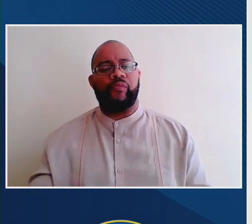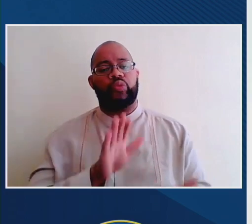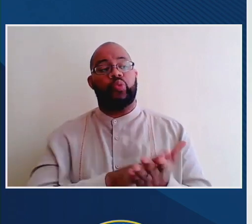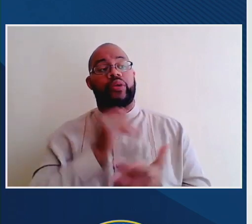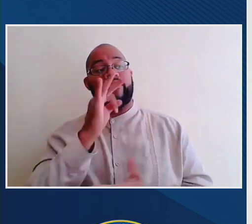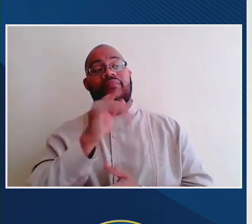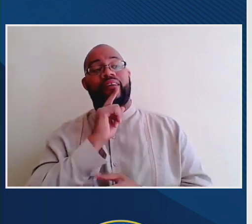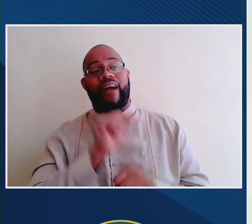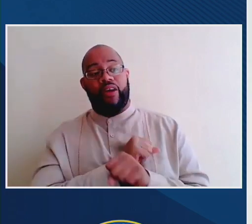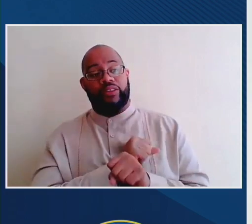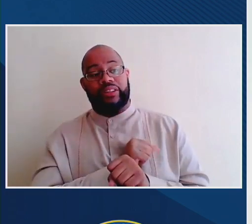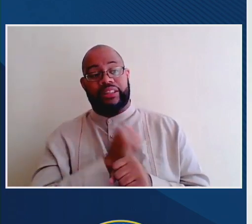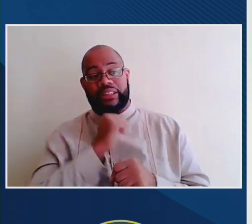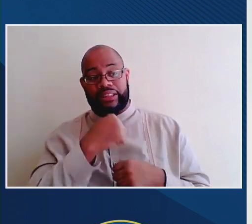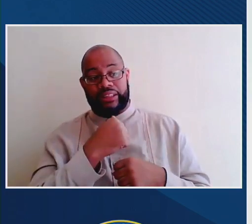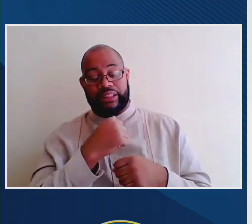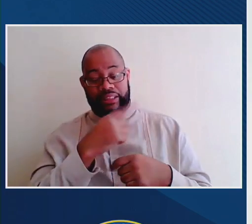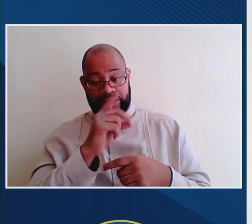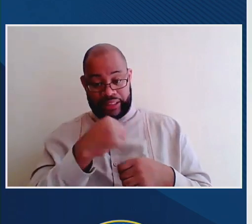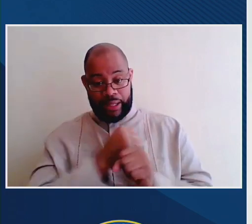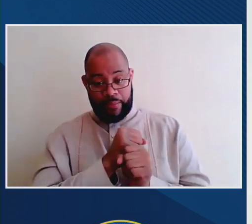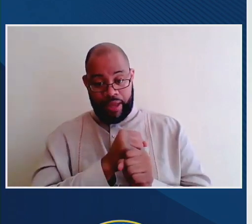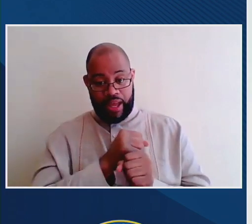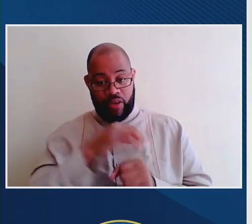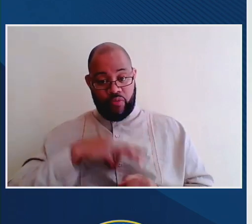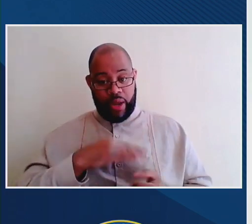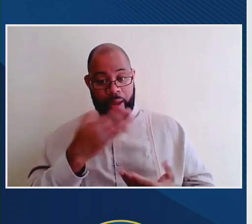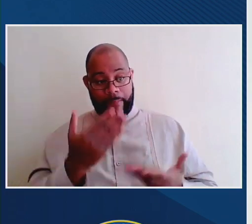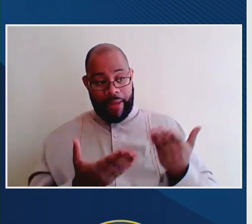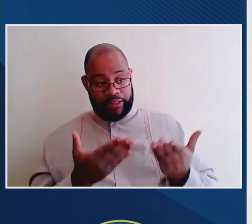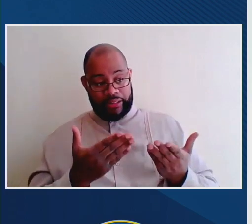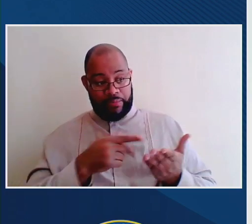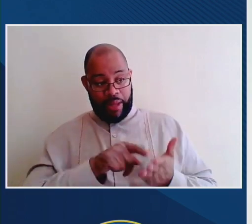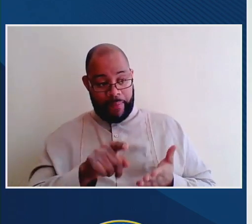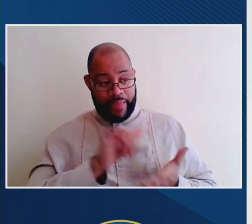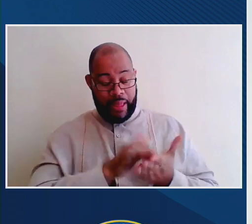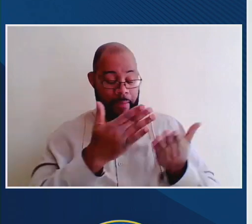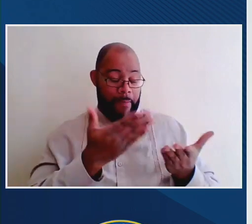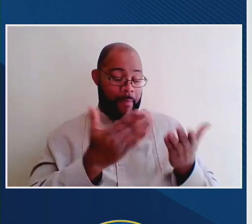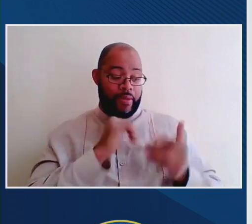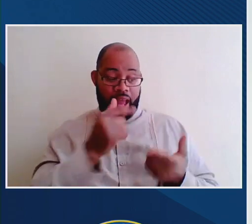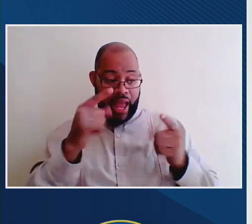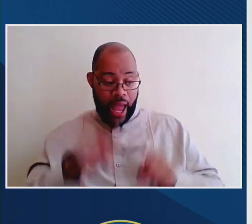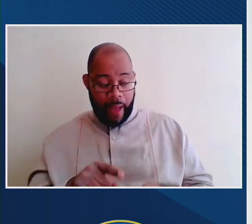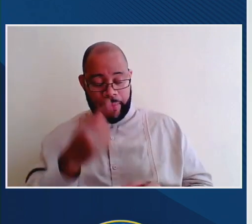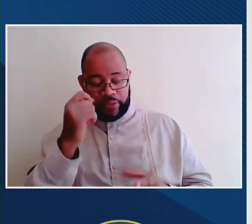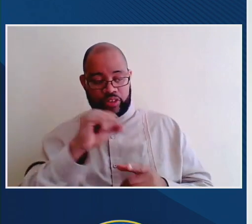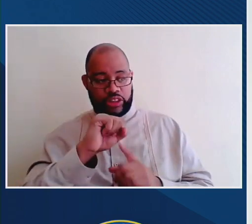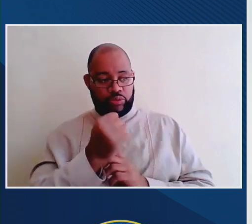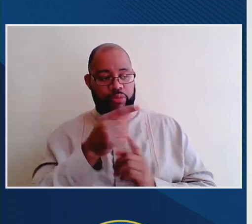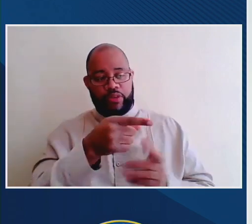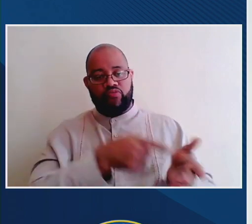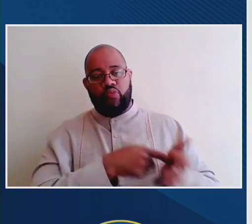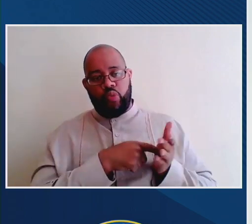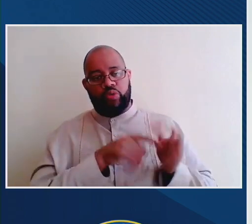make the credit balance payment to the student, which may or may not have occurred, depending on the circumstances, they are required to in order to submit